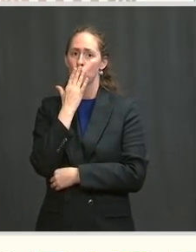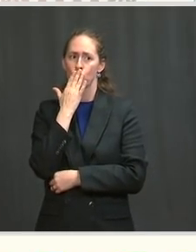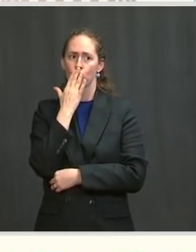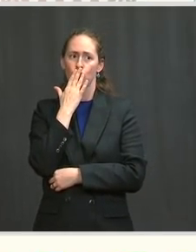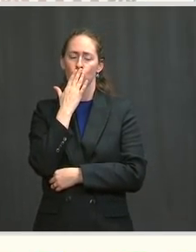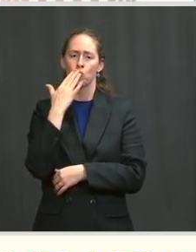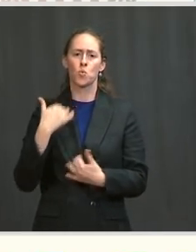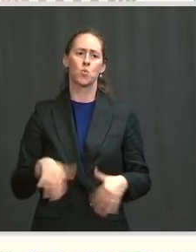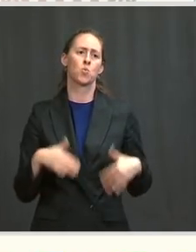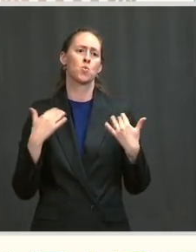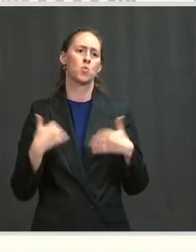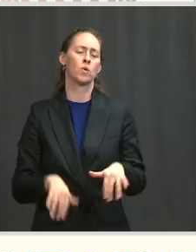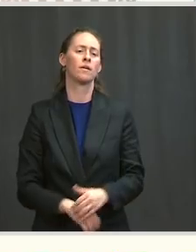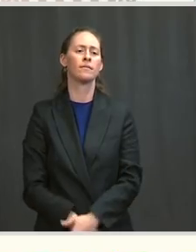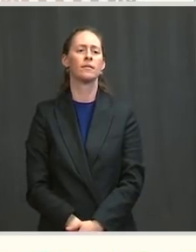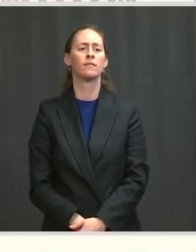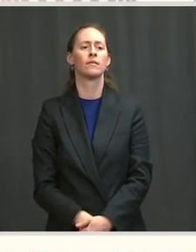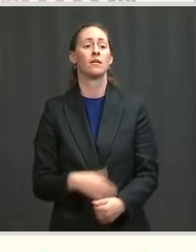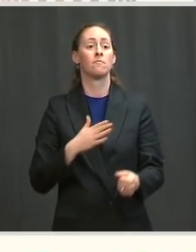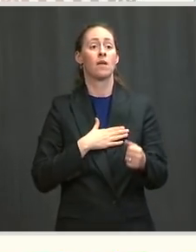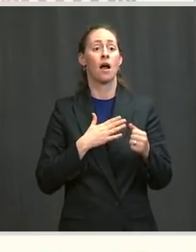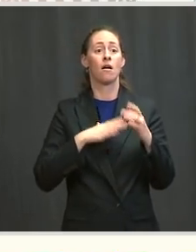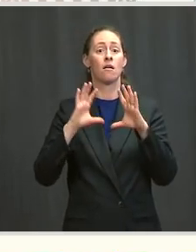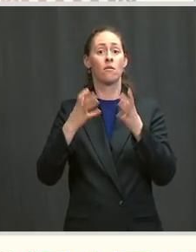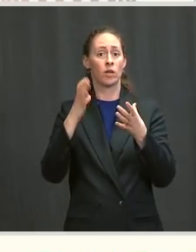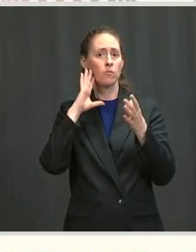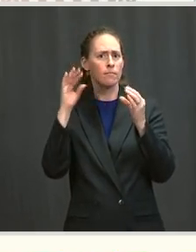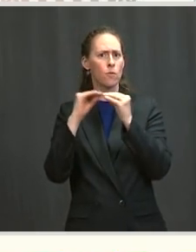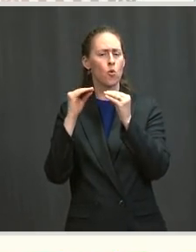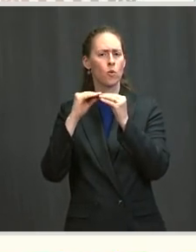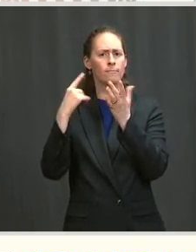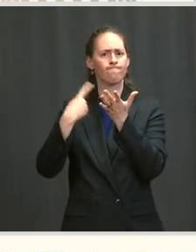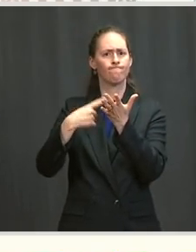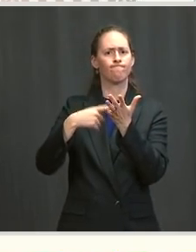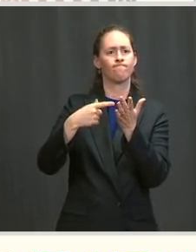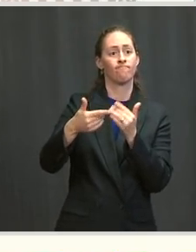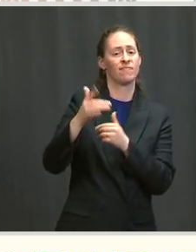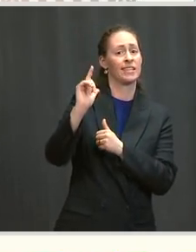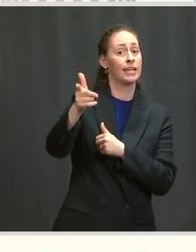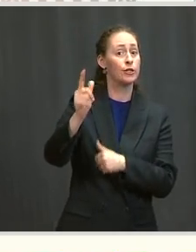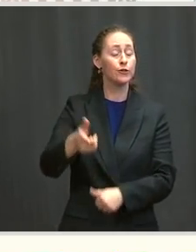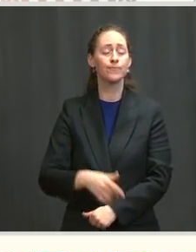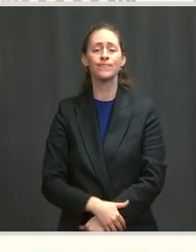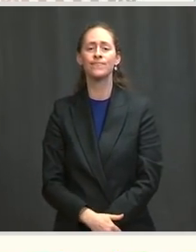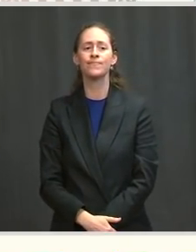my administration is going to have more to say about that; and to finally eradicate the AIDS epidemic.